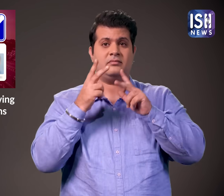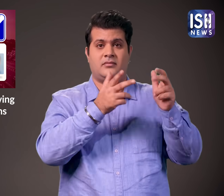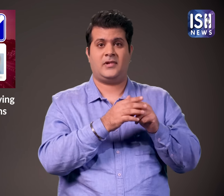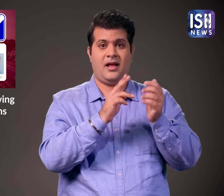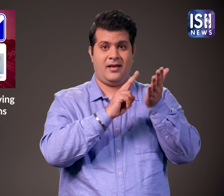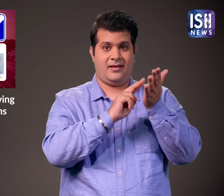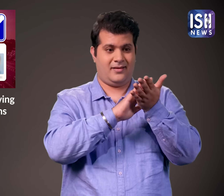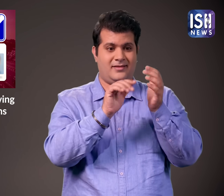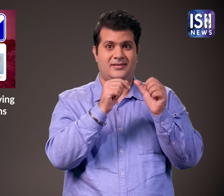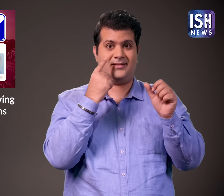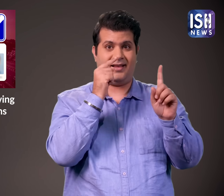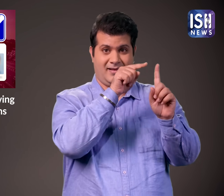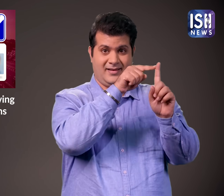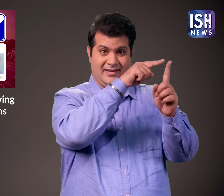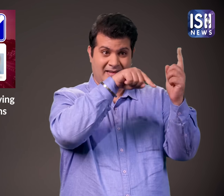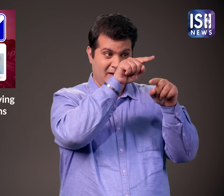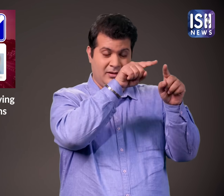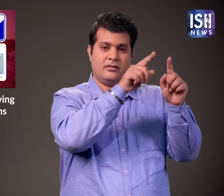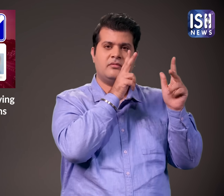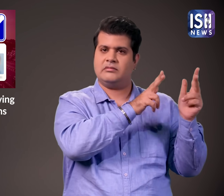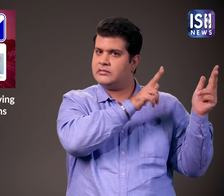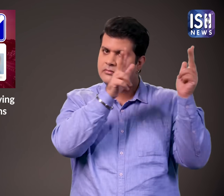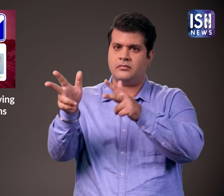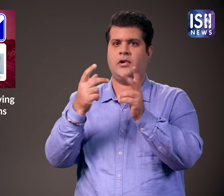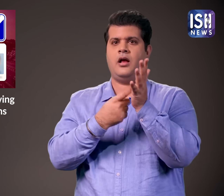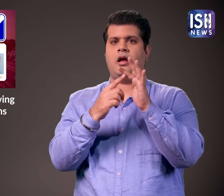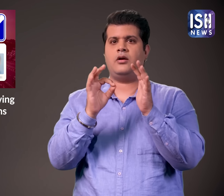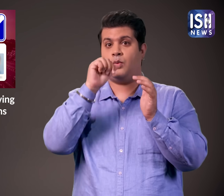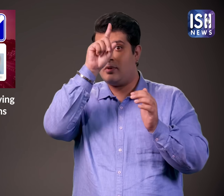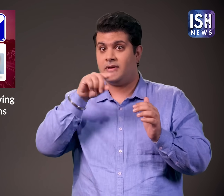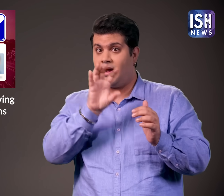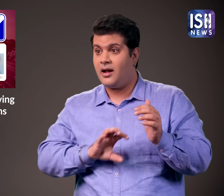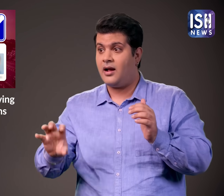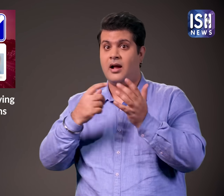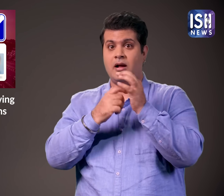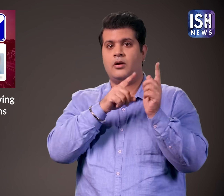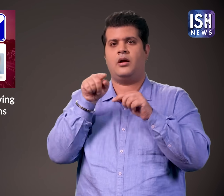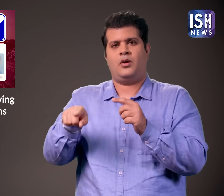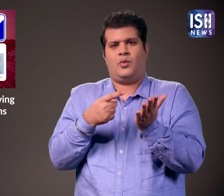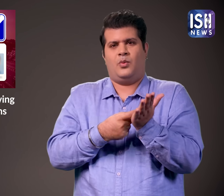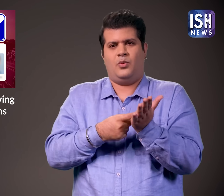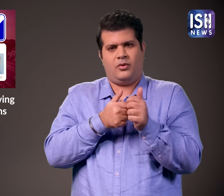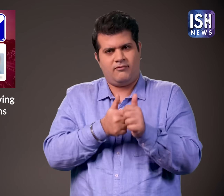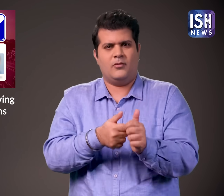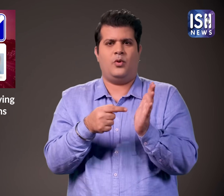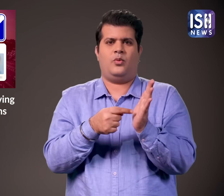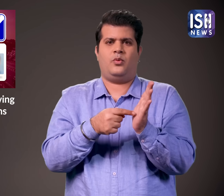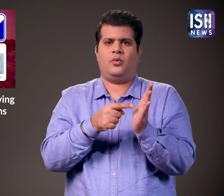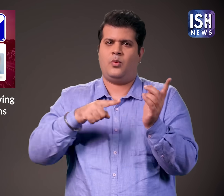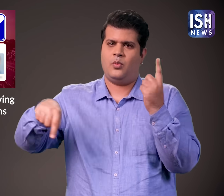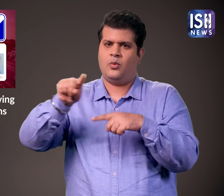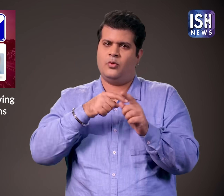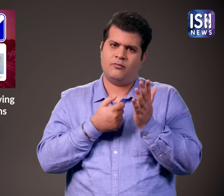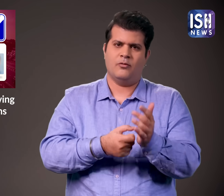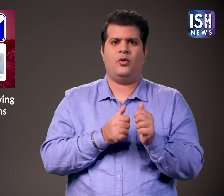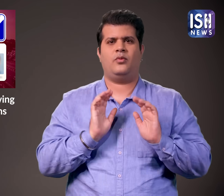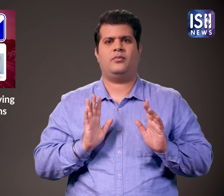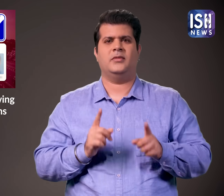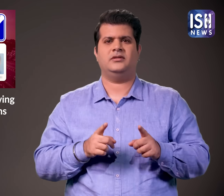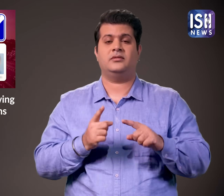He also said that the NHAI should tell RTOs across India to follow this rule.